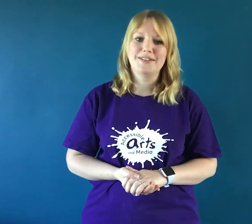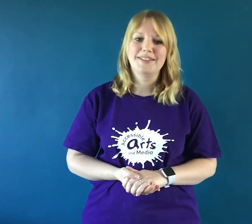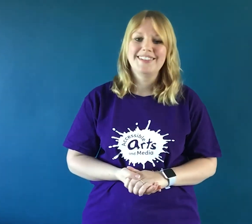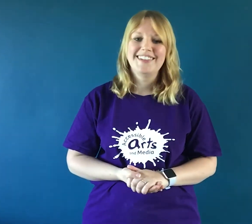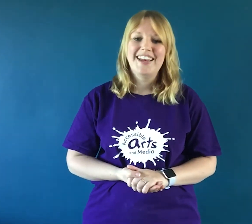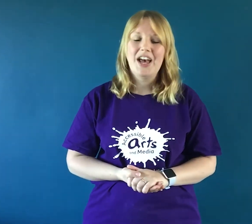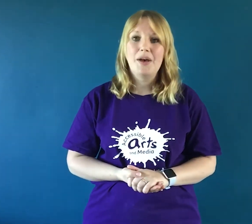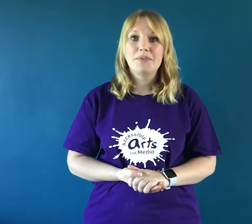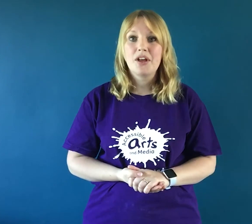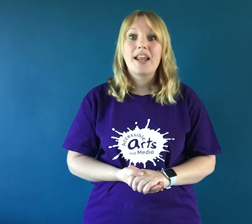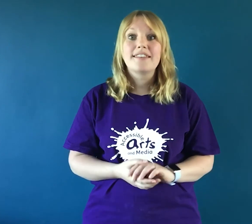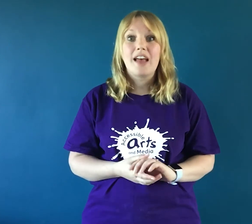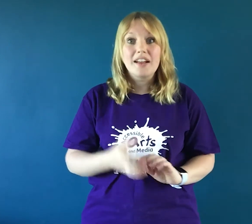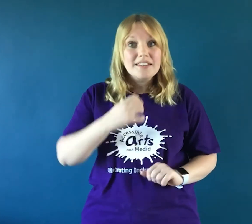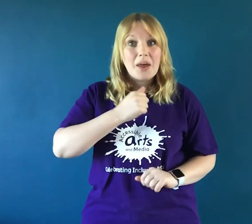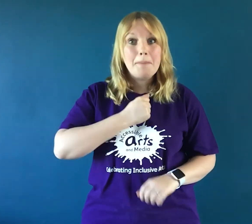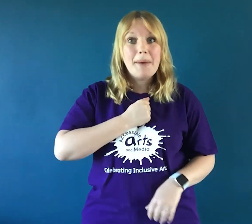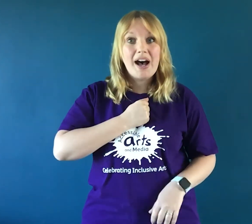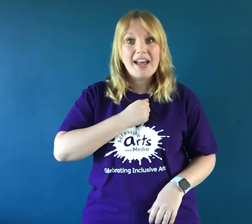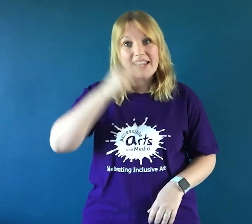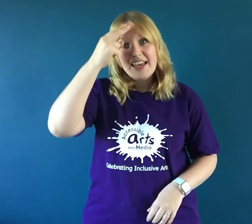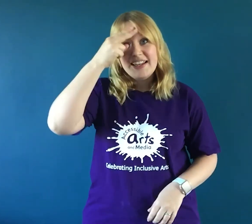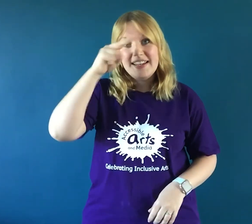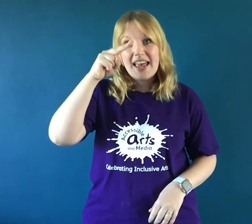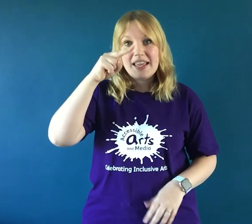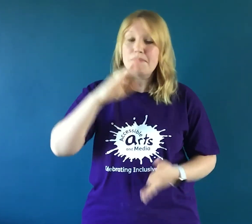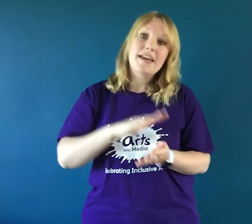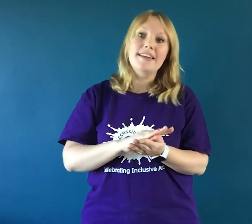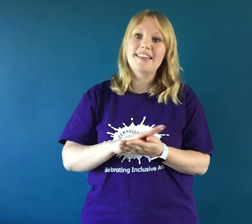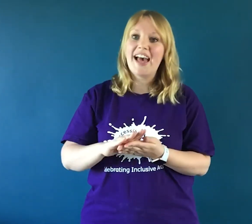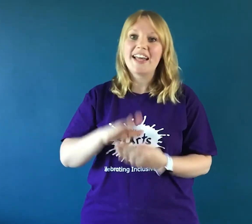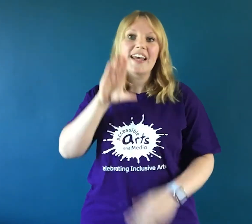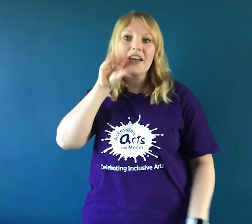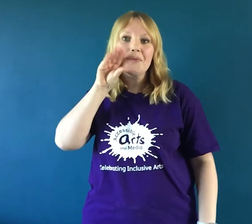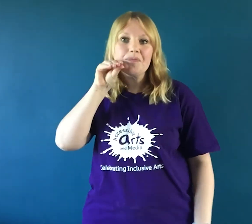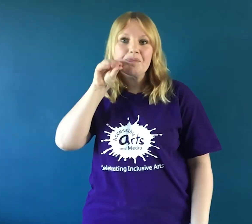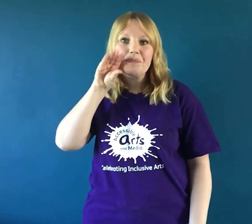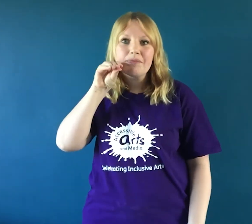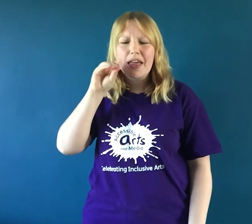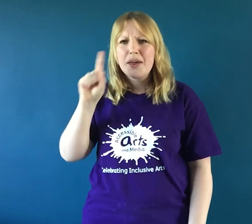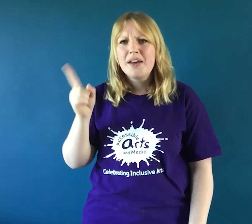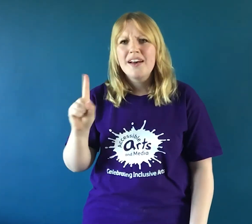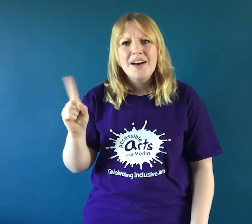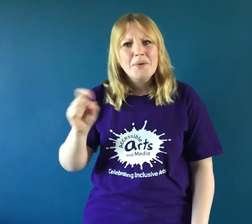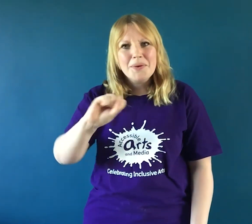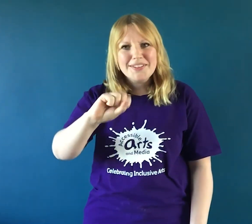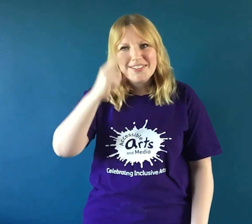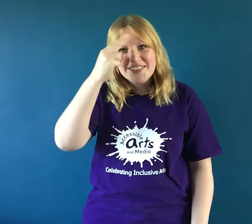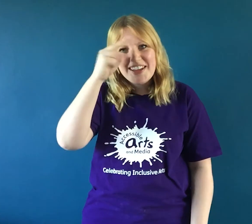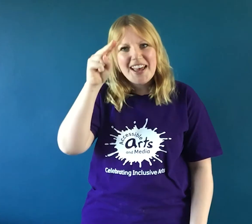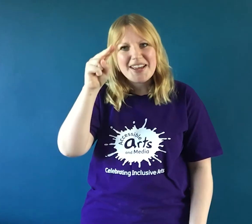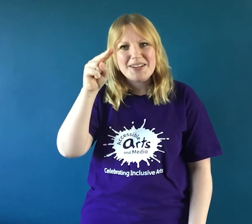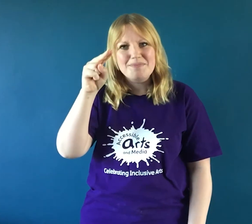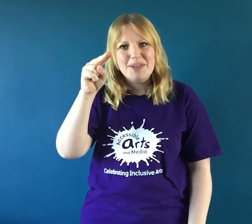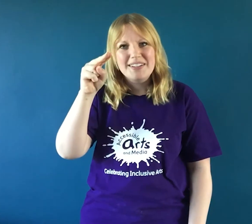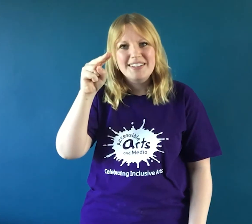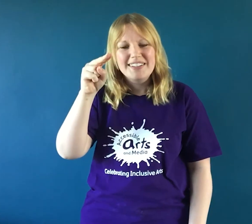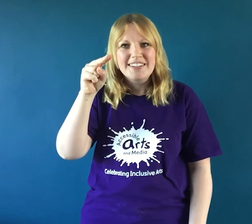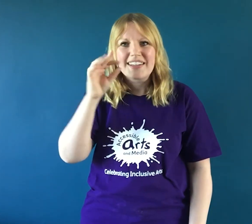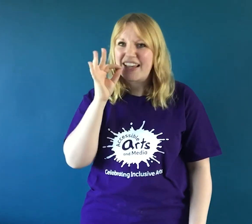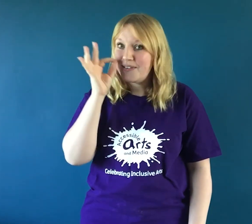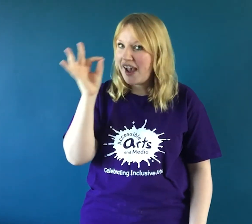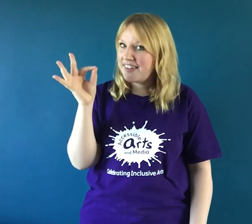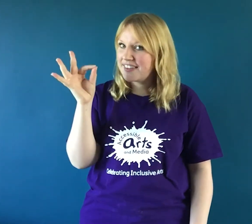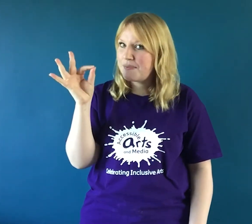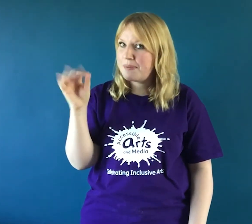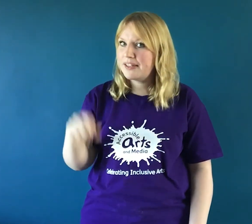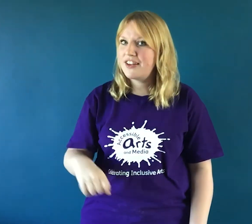So, let’s start. My name is Hannah what’s your name? Can you ask the people in your